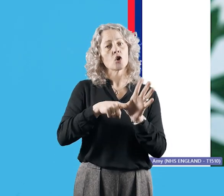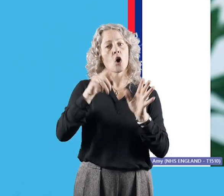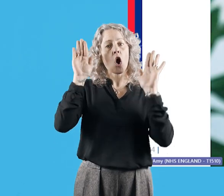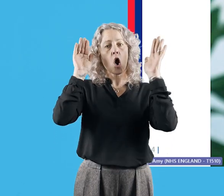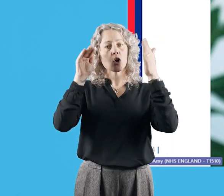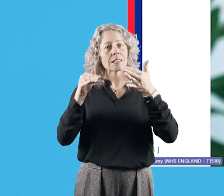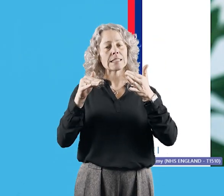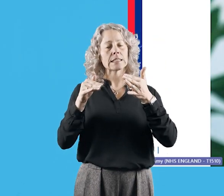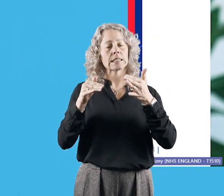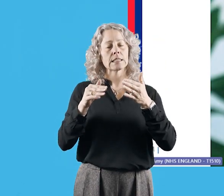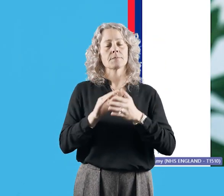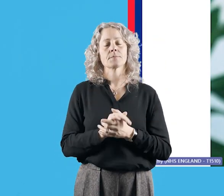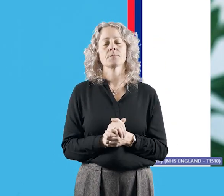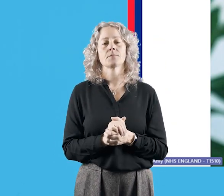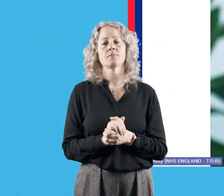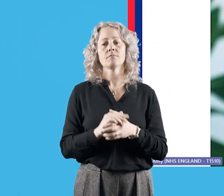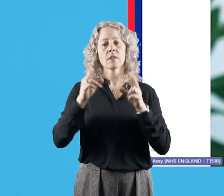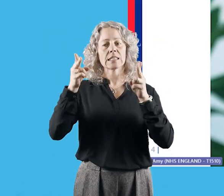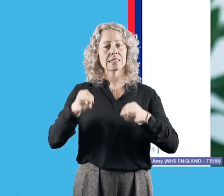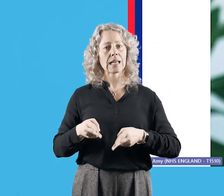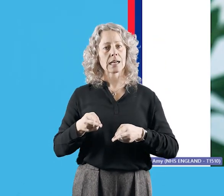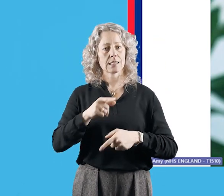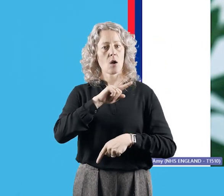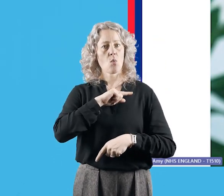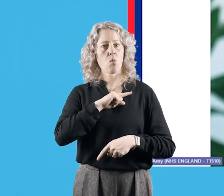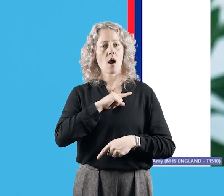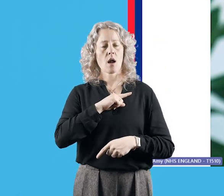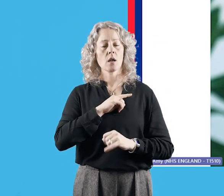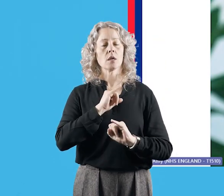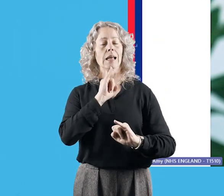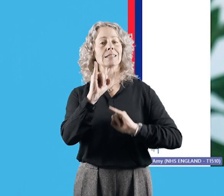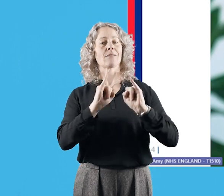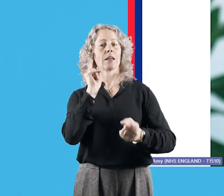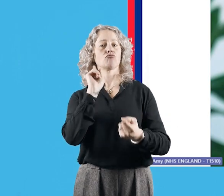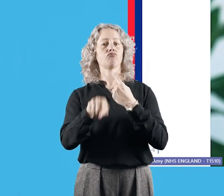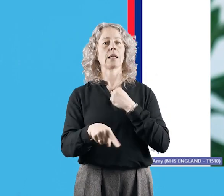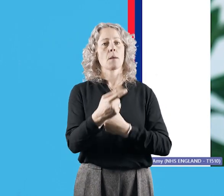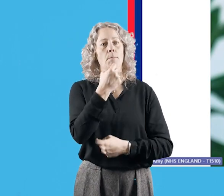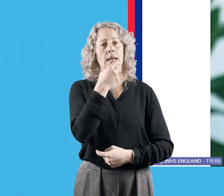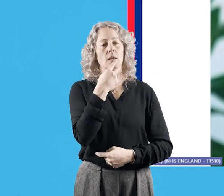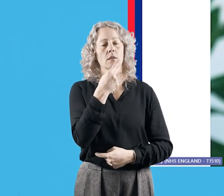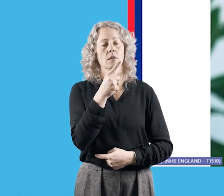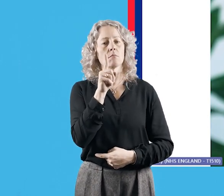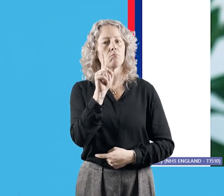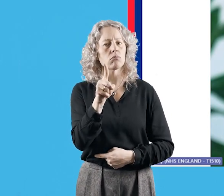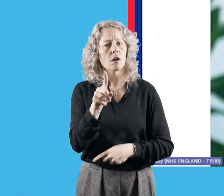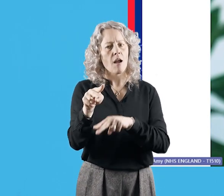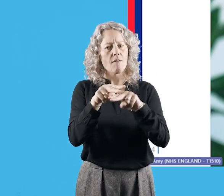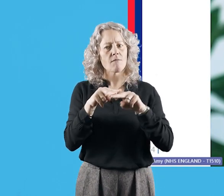Oliver sadly died after having a severe reaction to medication which he and his family had asked for him not to receive.